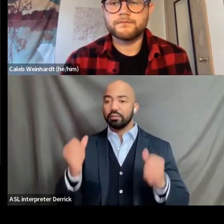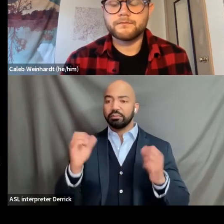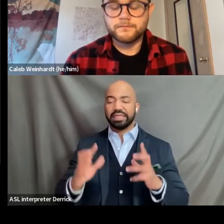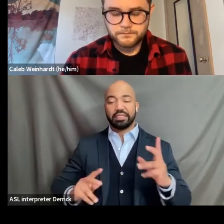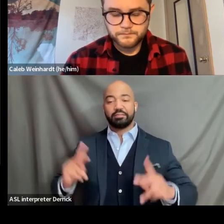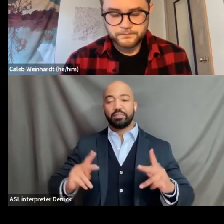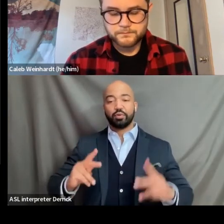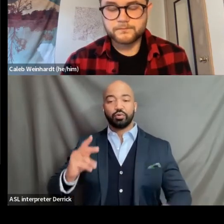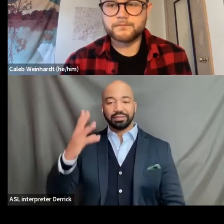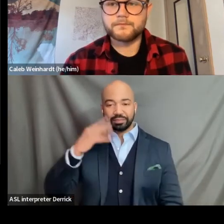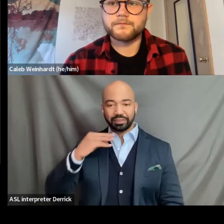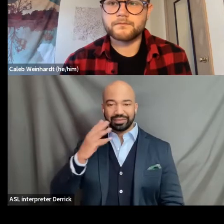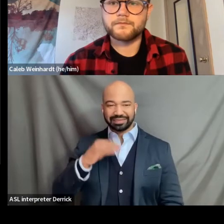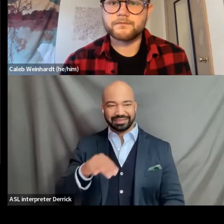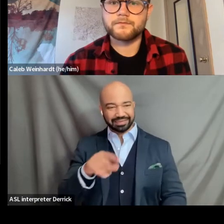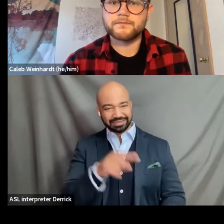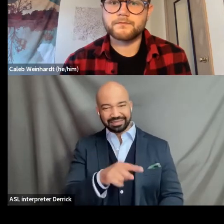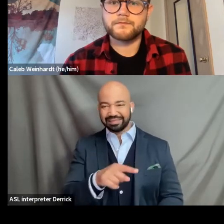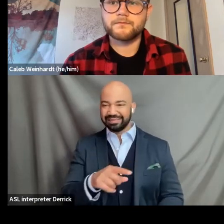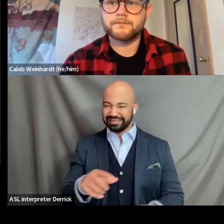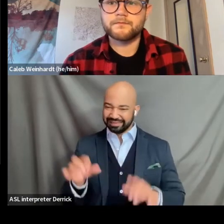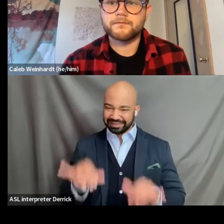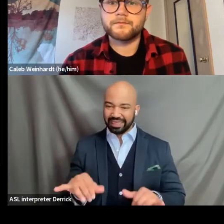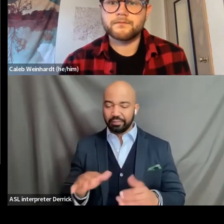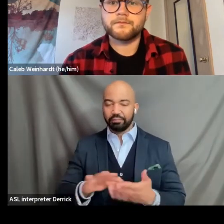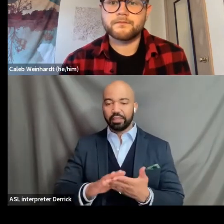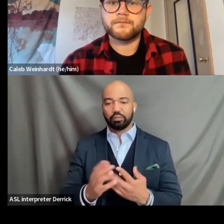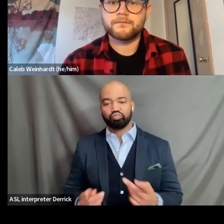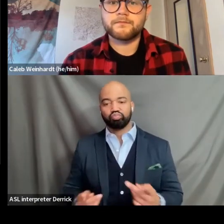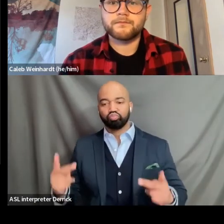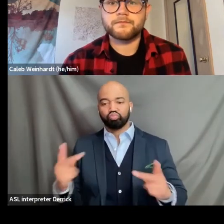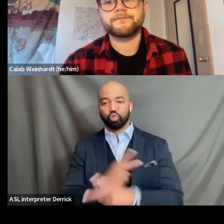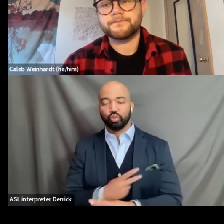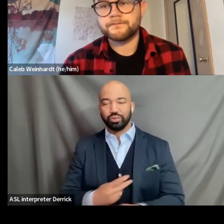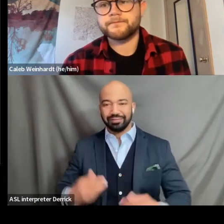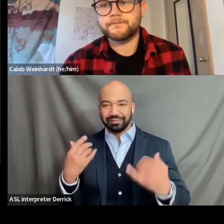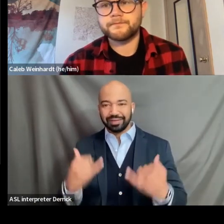are feeling these kinds of things even more now as we're into the pandemic longer